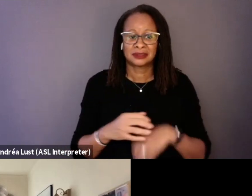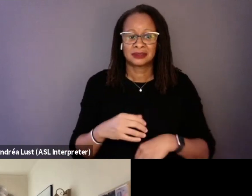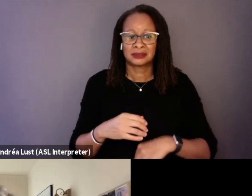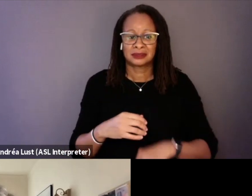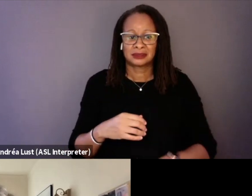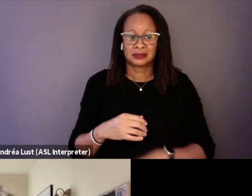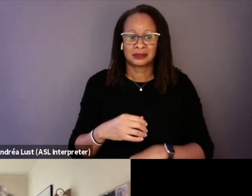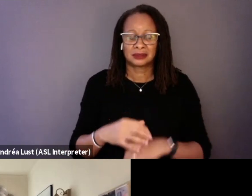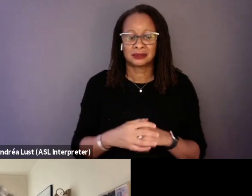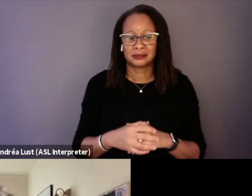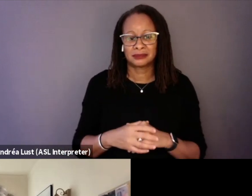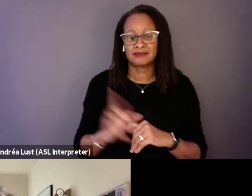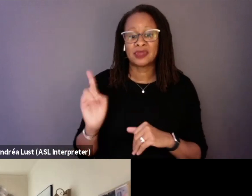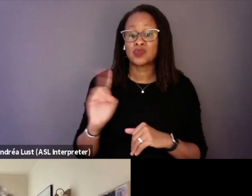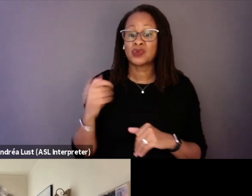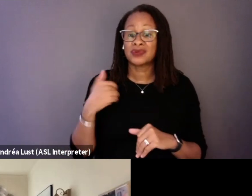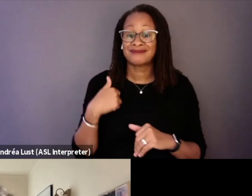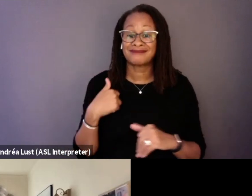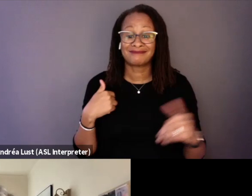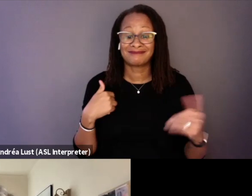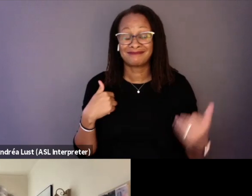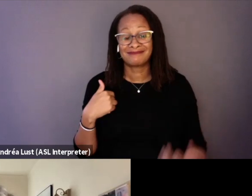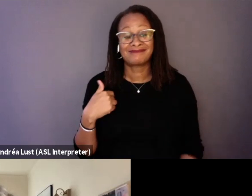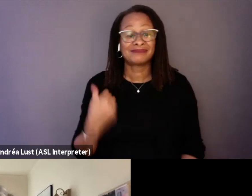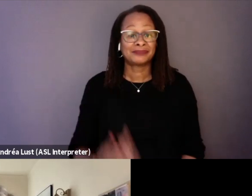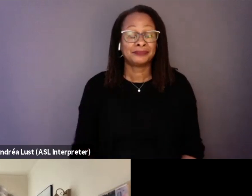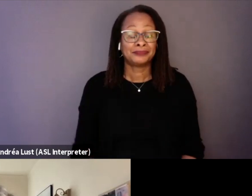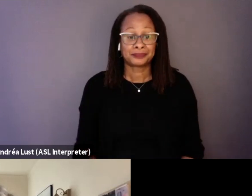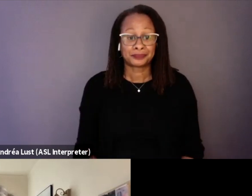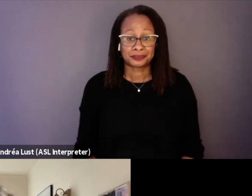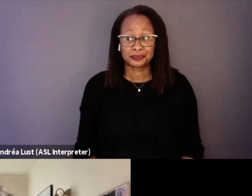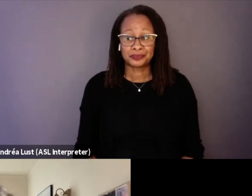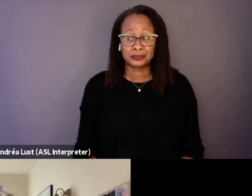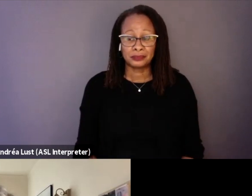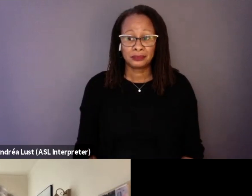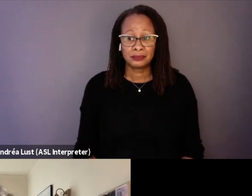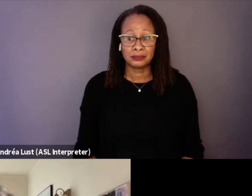where I was just trying to respond